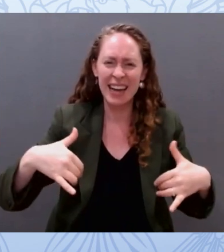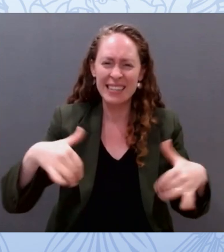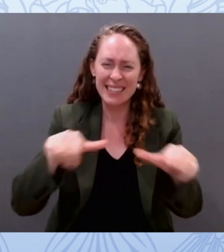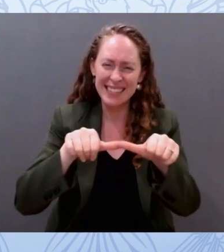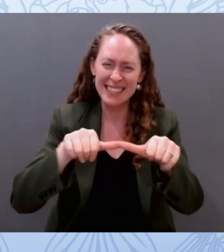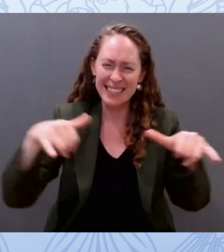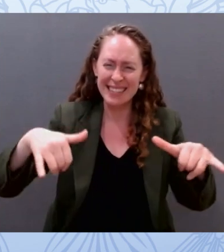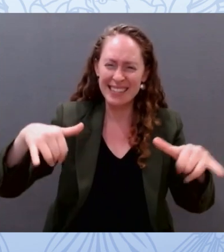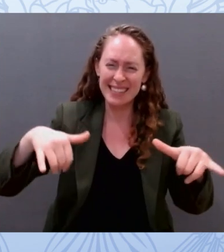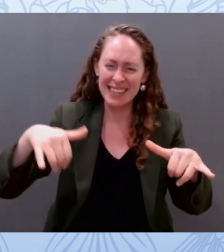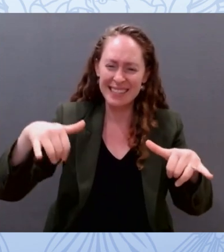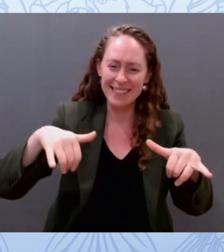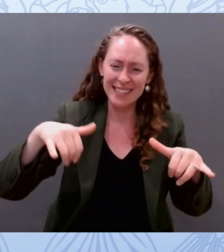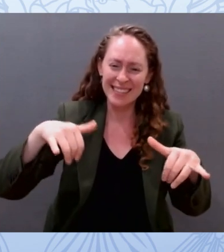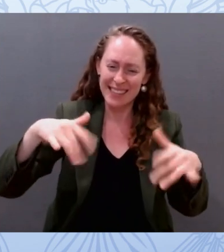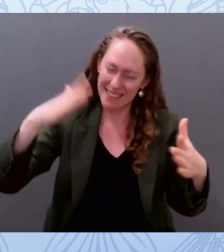And delivered a healthy baby boy.